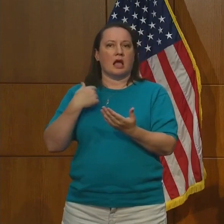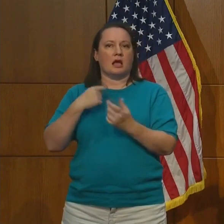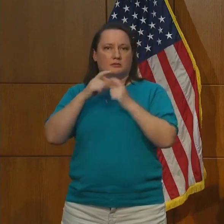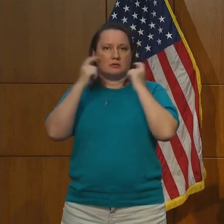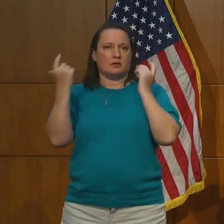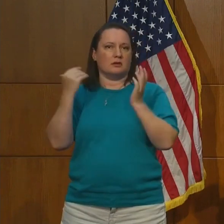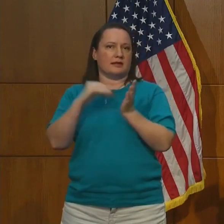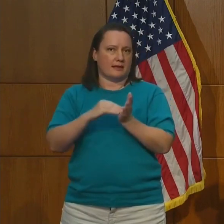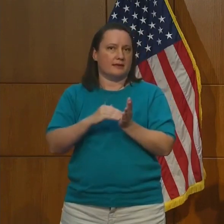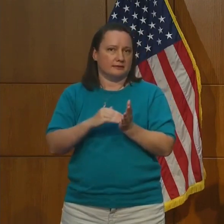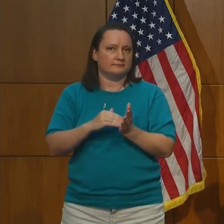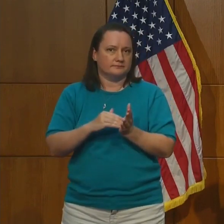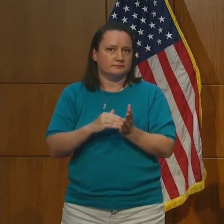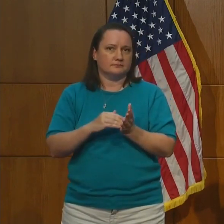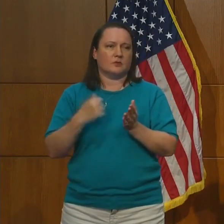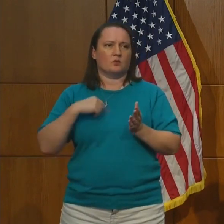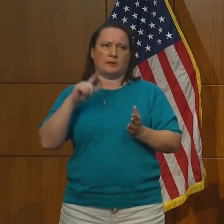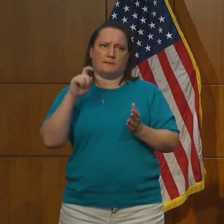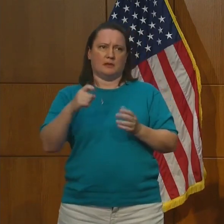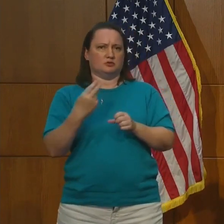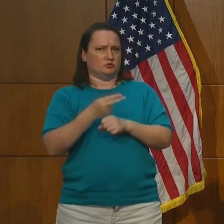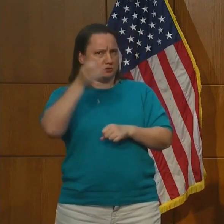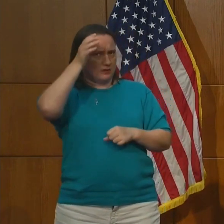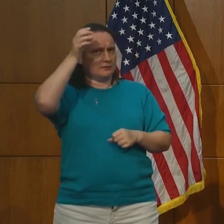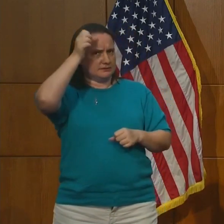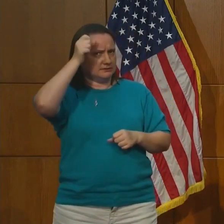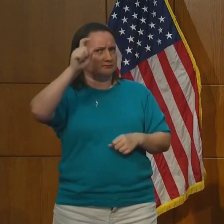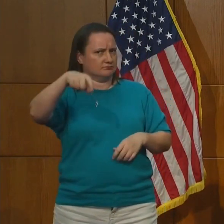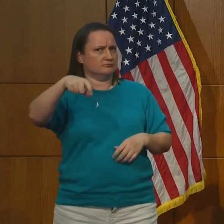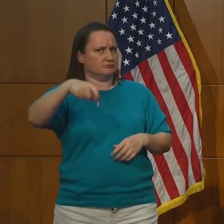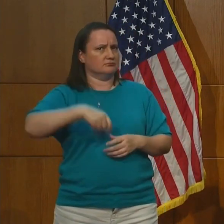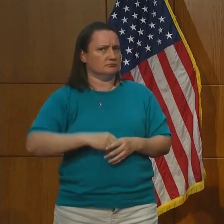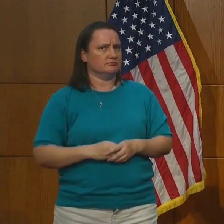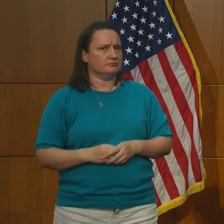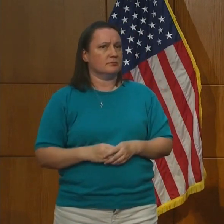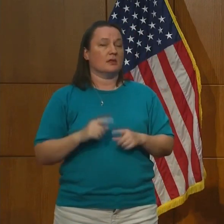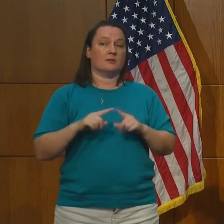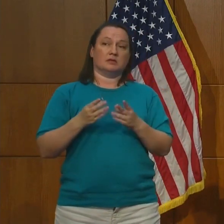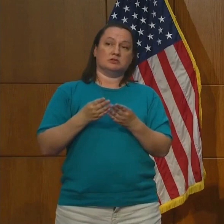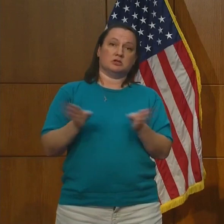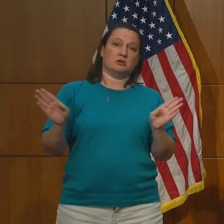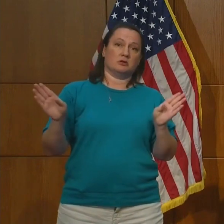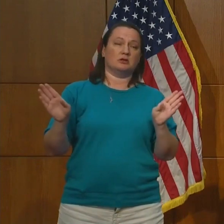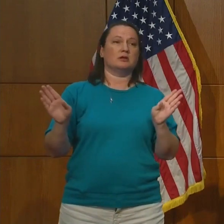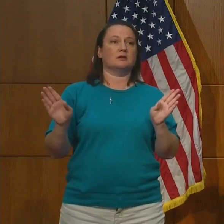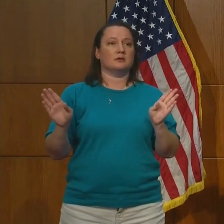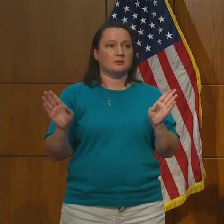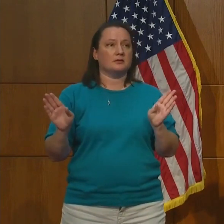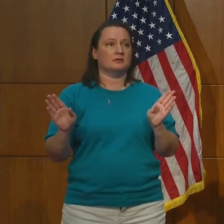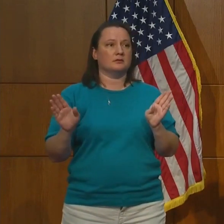95 DEGREES DEGREES WELL OUT. WHEN I GET BACK IN IT WHEN I GOT IN THE BACK OF. A DENSE RUNNING THEN I'M- SO THERE I